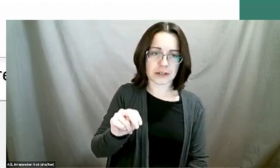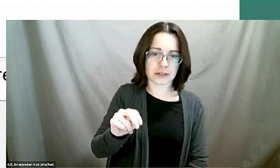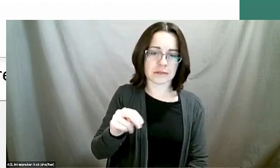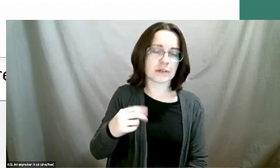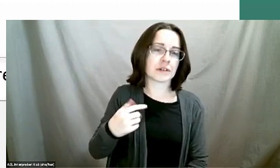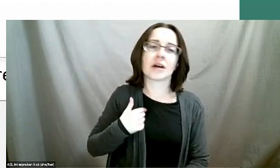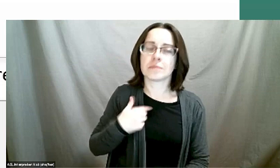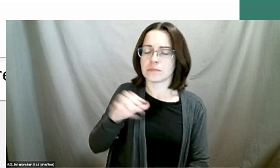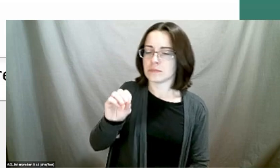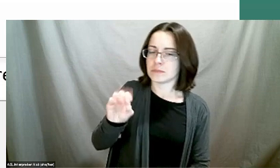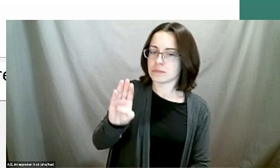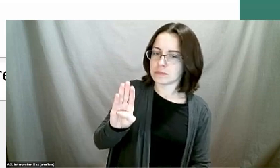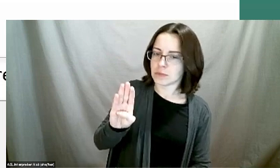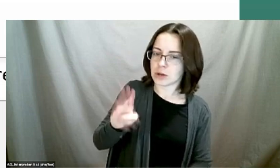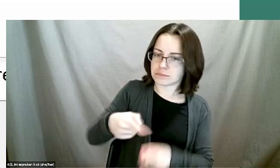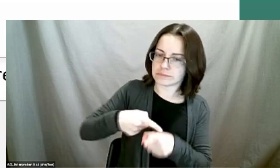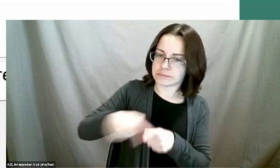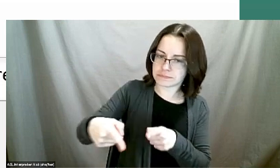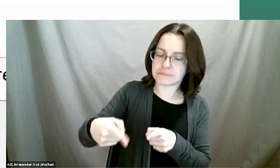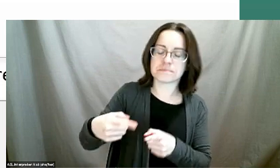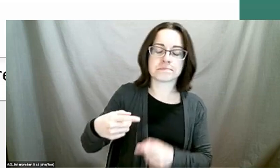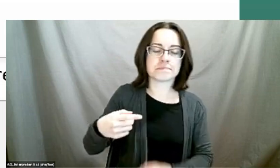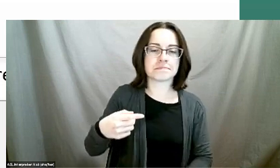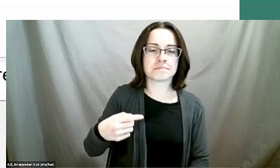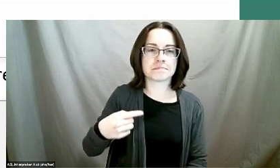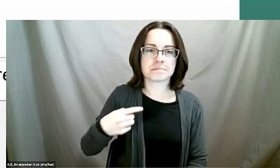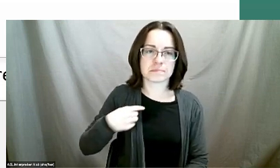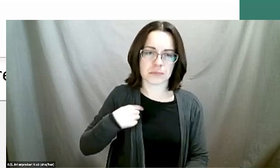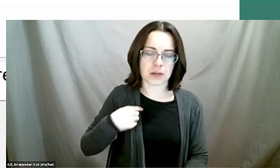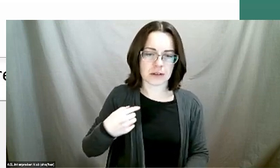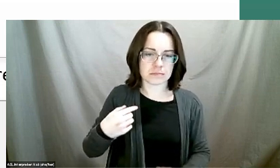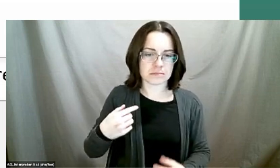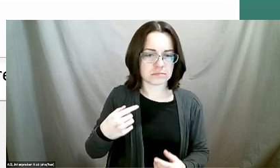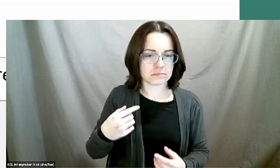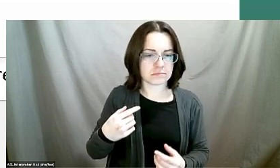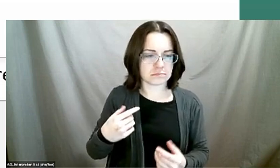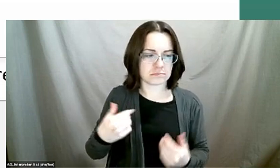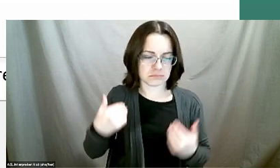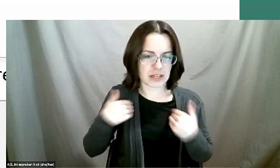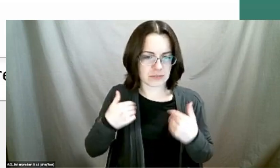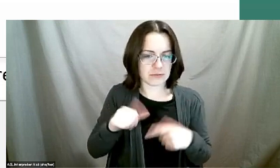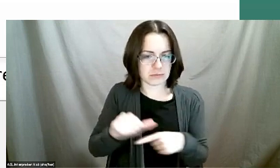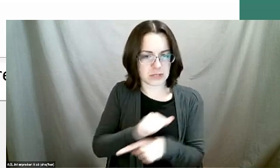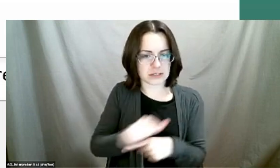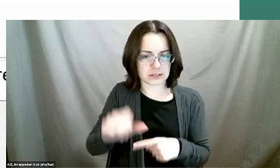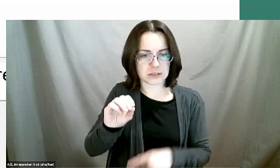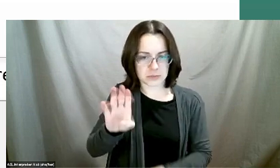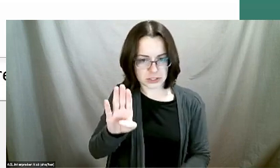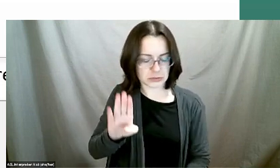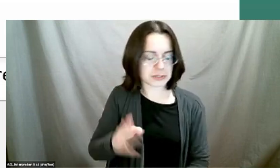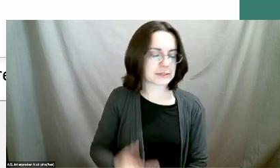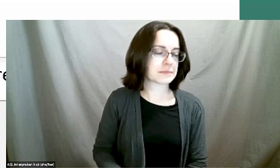so I do I have an active obstetrics practice and I work with a lot of